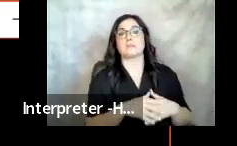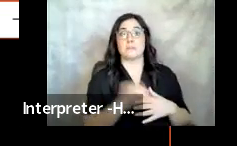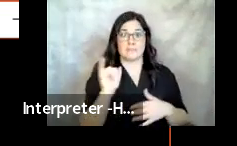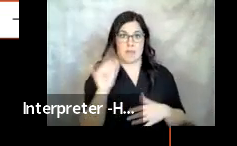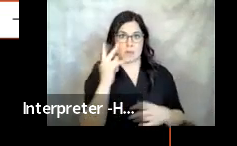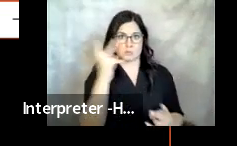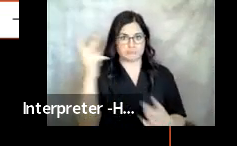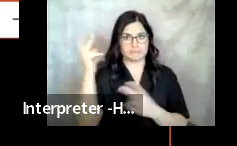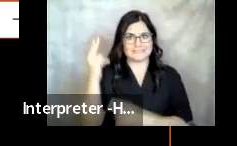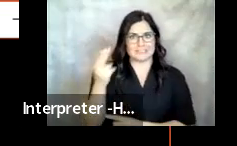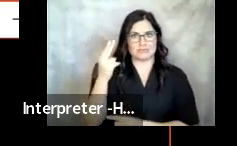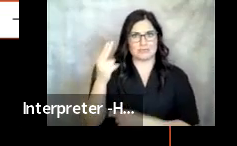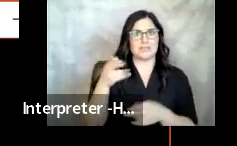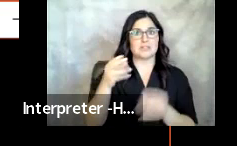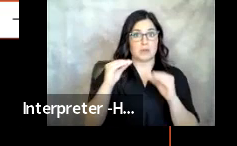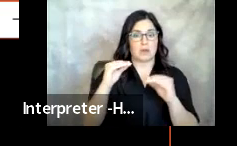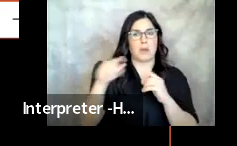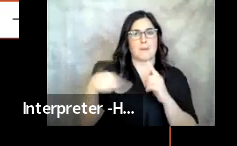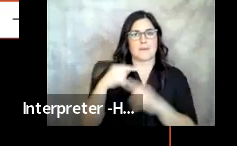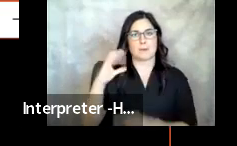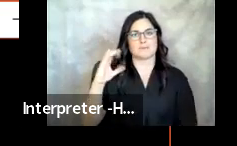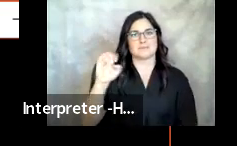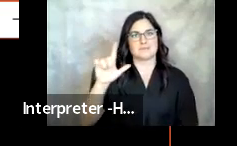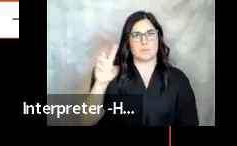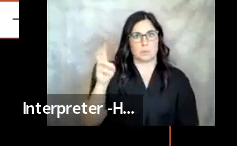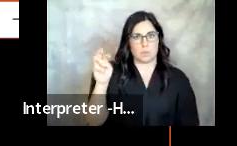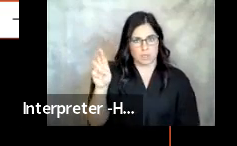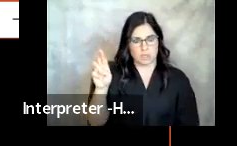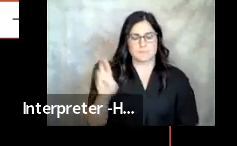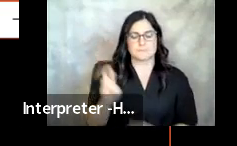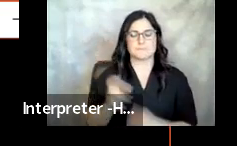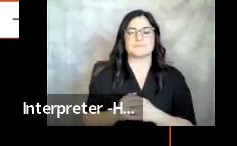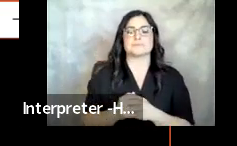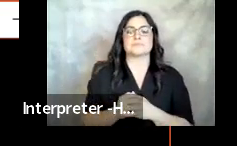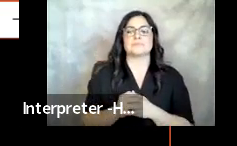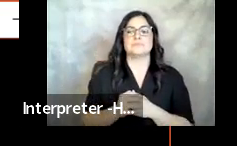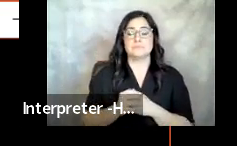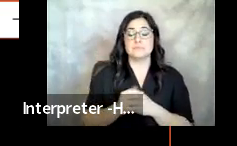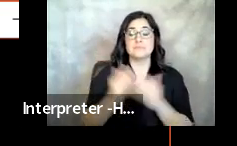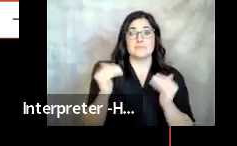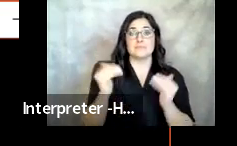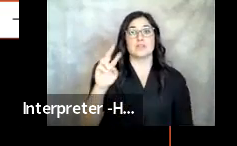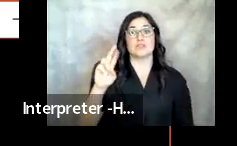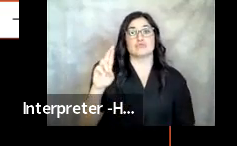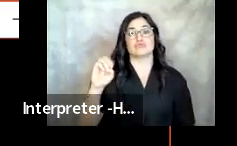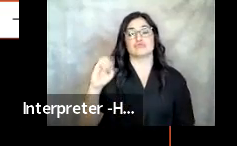Of the history of the Civil War. The history. Of. Reconstruction. Was basically.